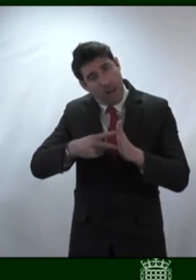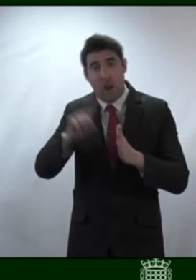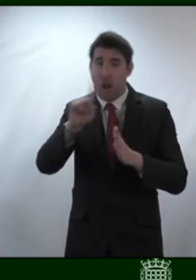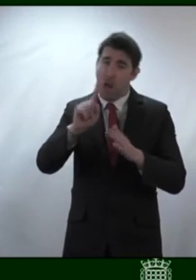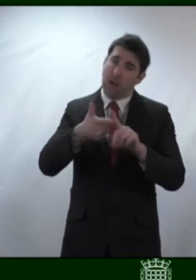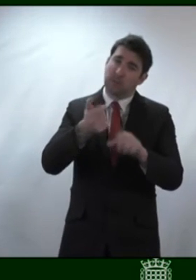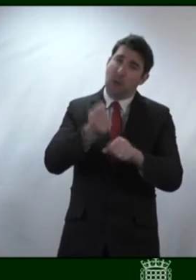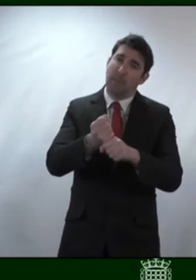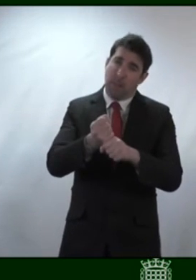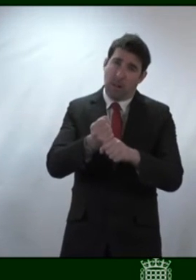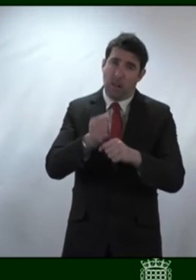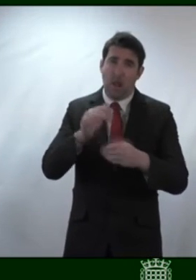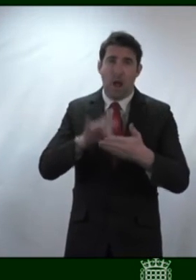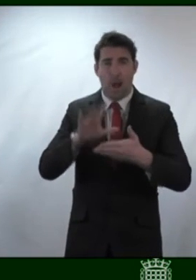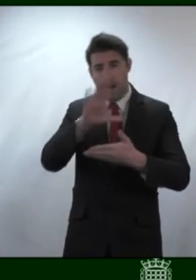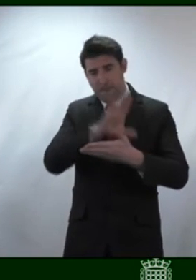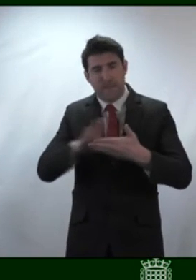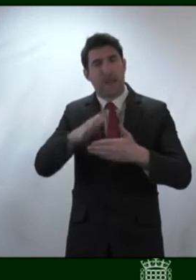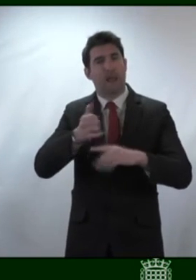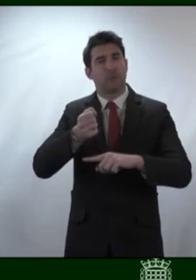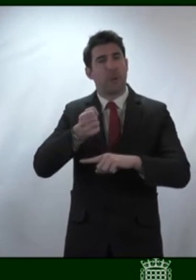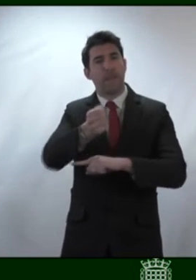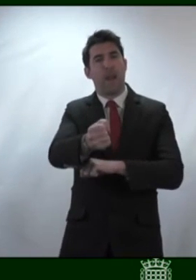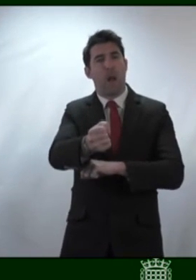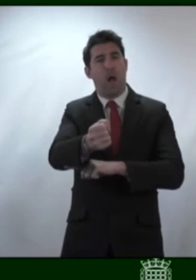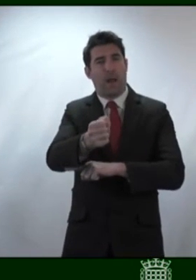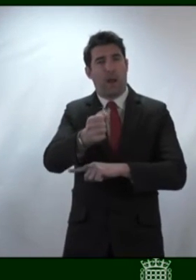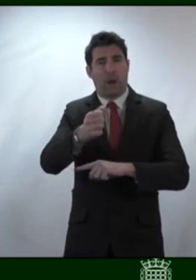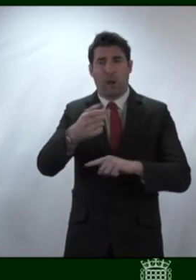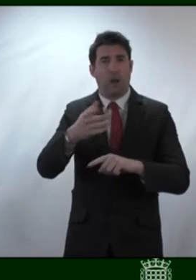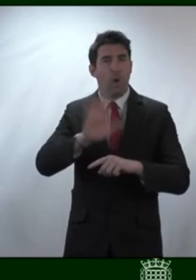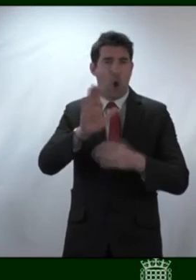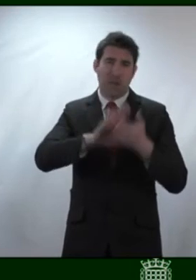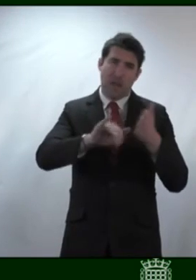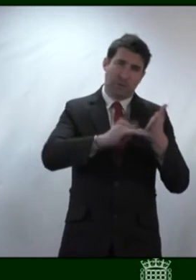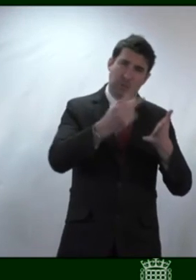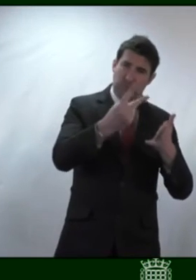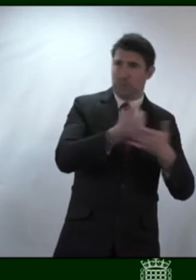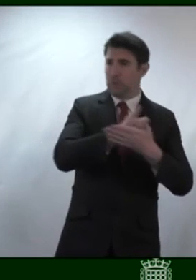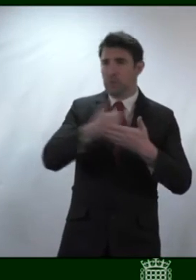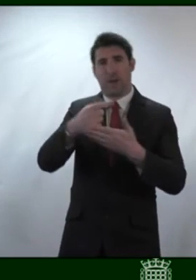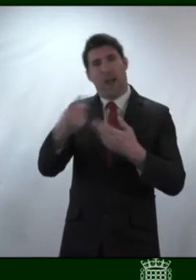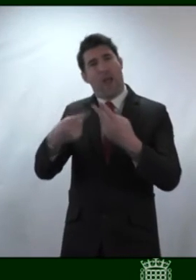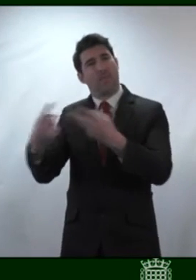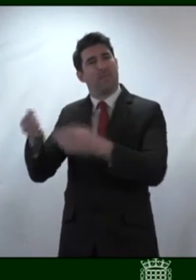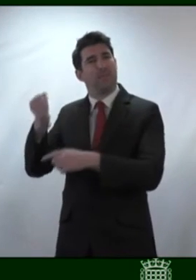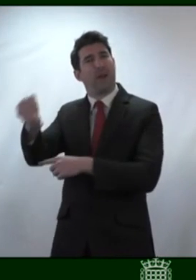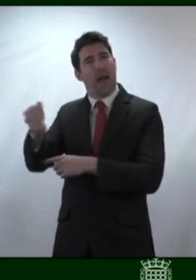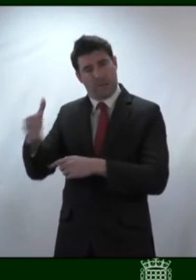everybody would want to do that—but the ambition to do the eastern leg, as I have said in the